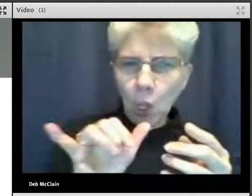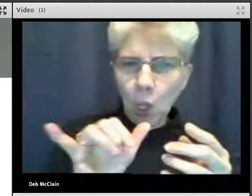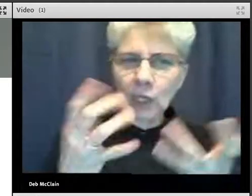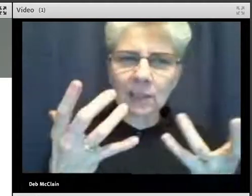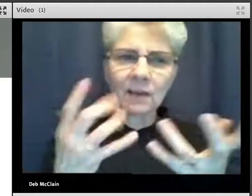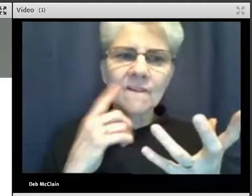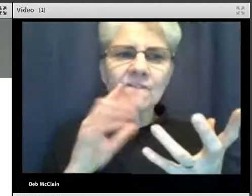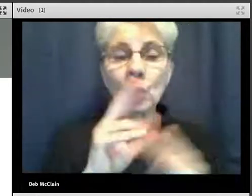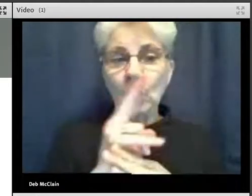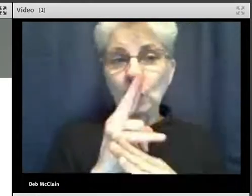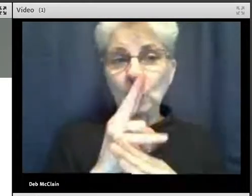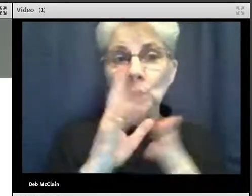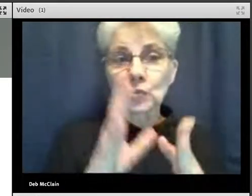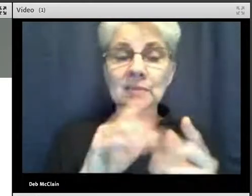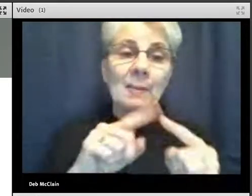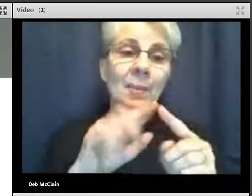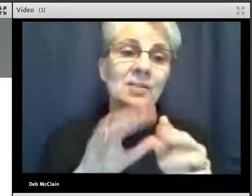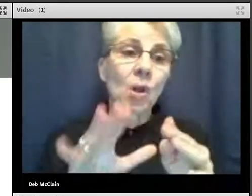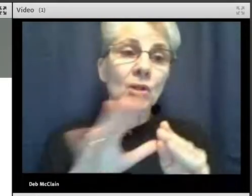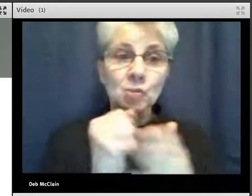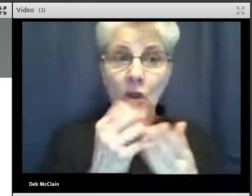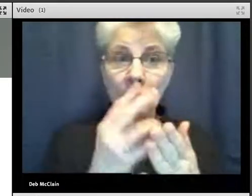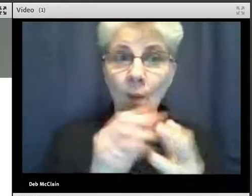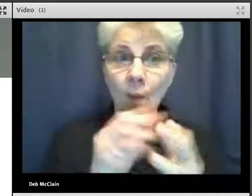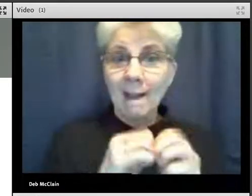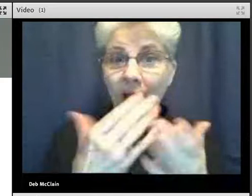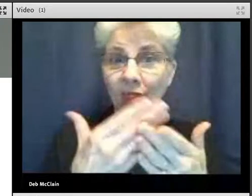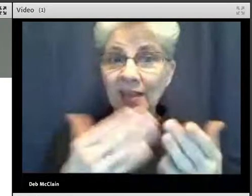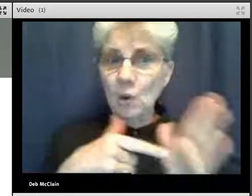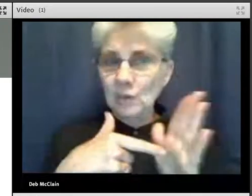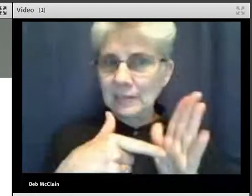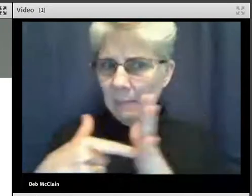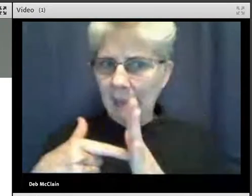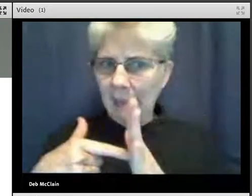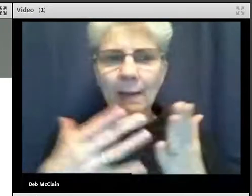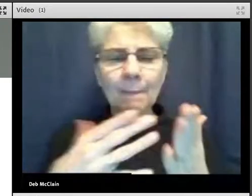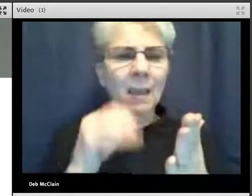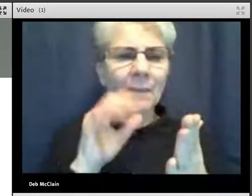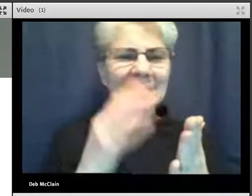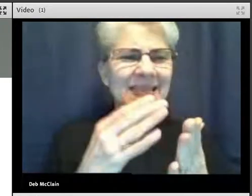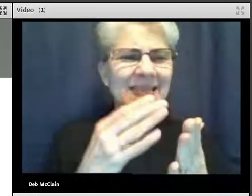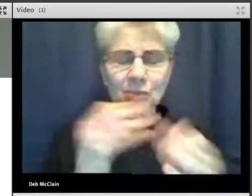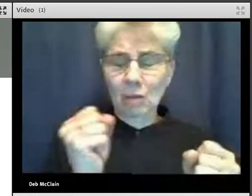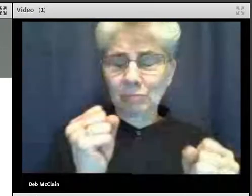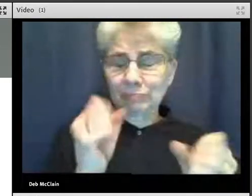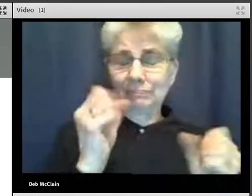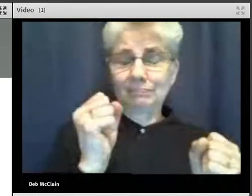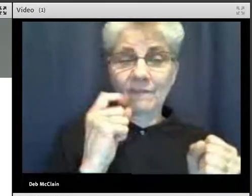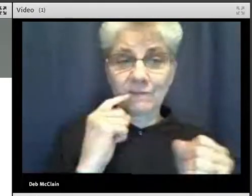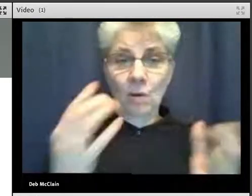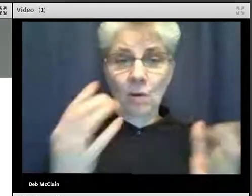how you want that to look for your users, and depends on your software and how things display. Maybe it doesn't seem so jarring,